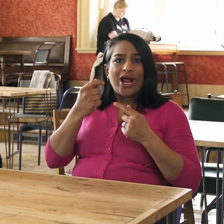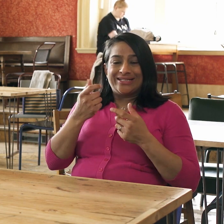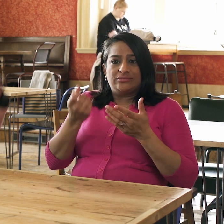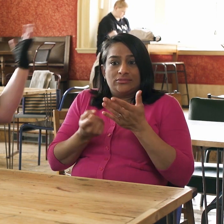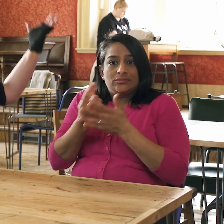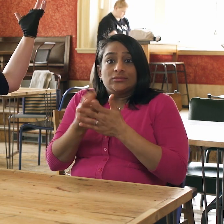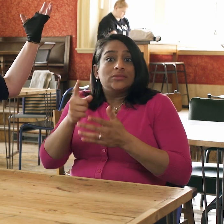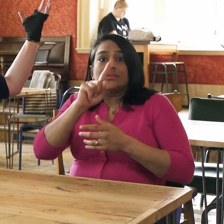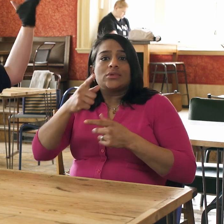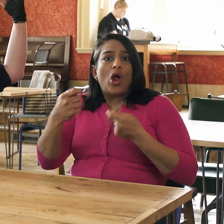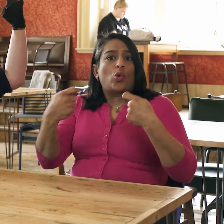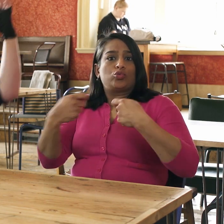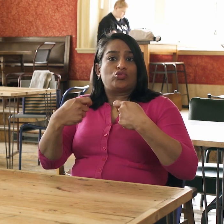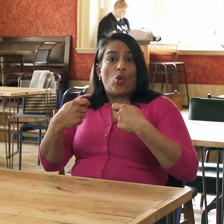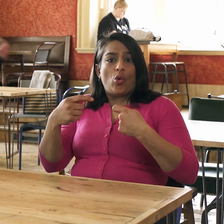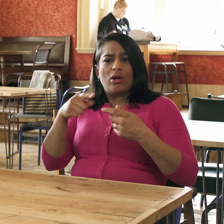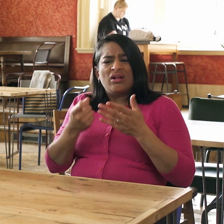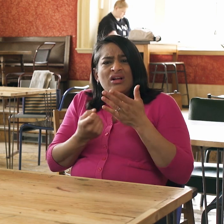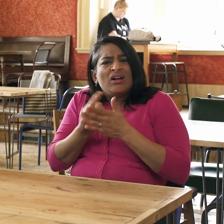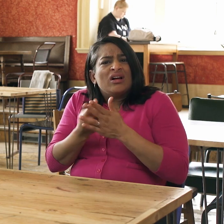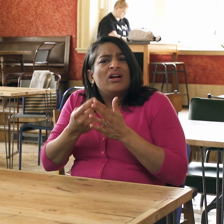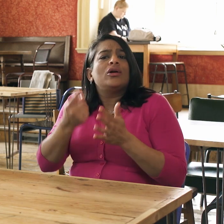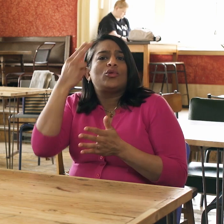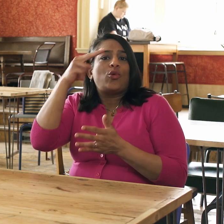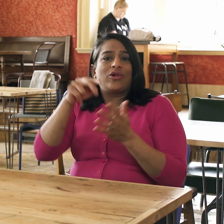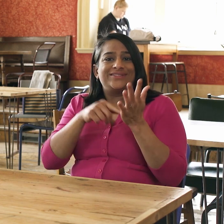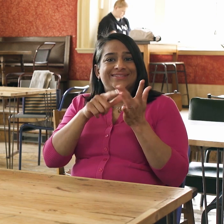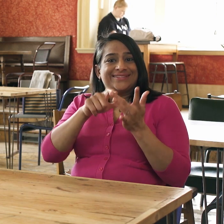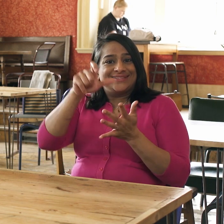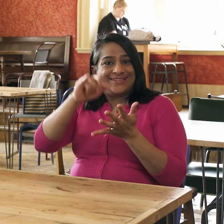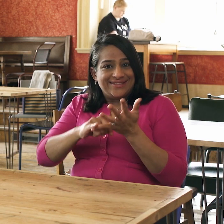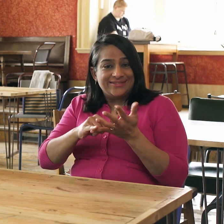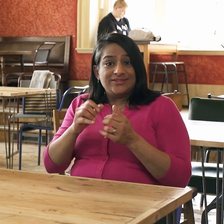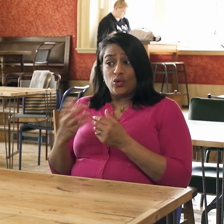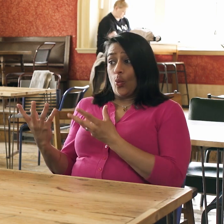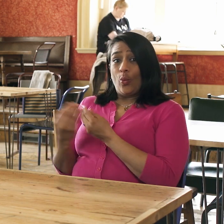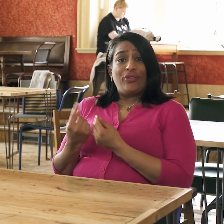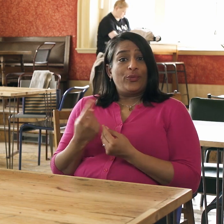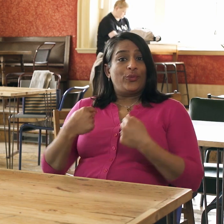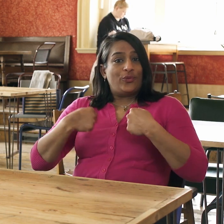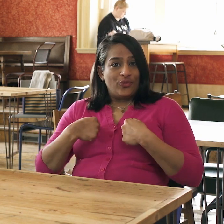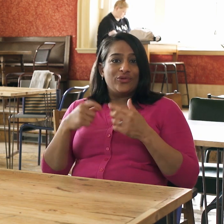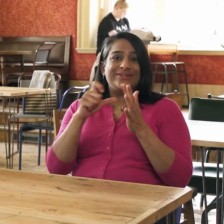called tics. ta-dah, beans, sausage, biscuit I'm here with Deepa Shastri, biscuit